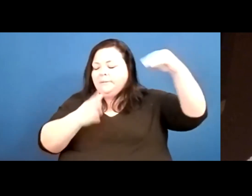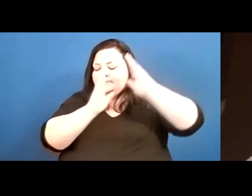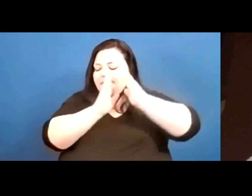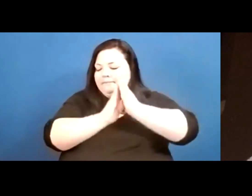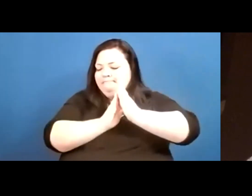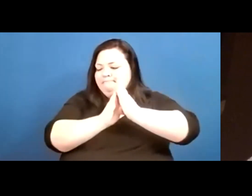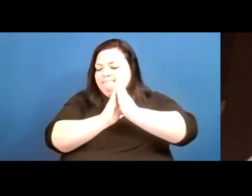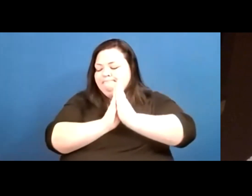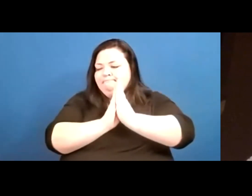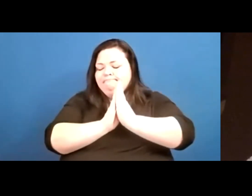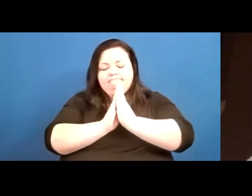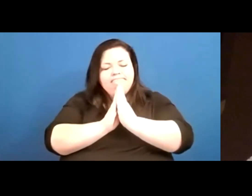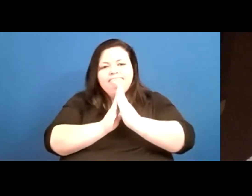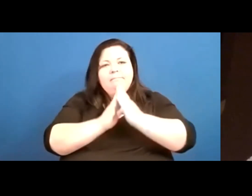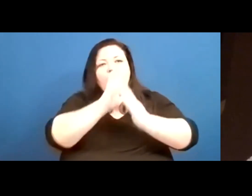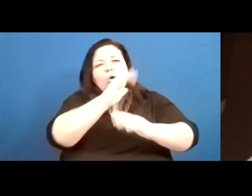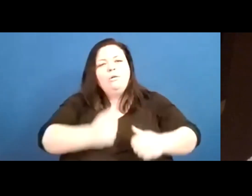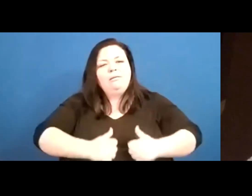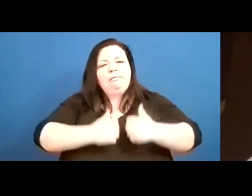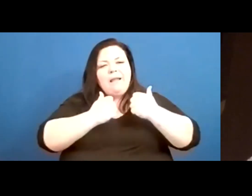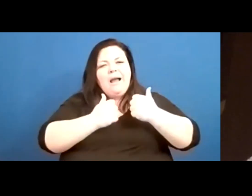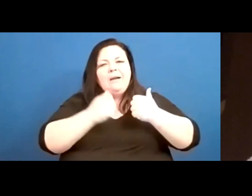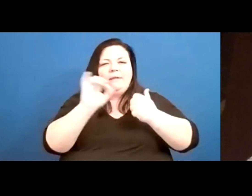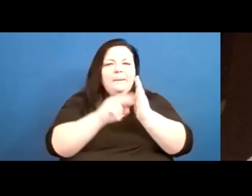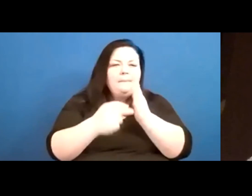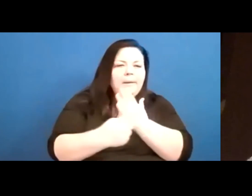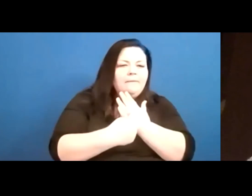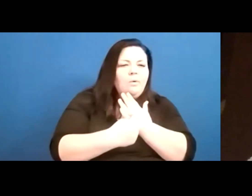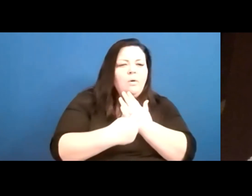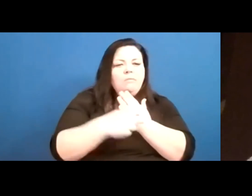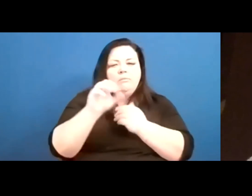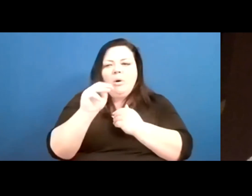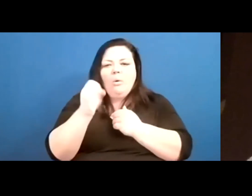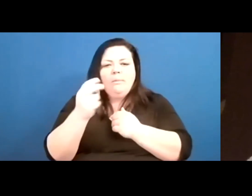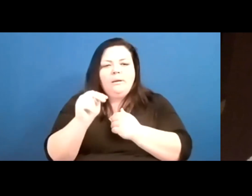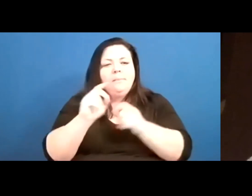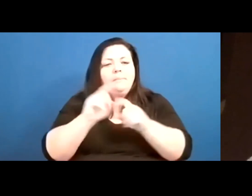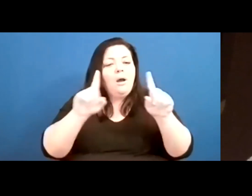I had traveled through her life/ as a metaphor/ and an omen,/ but only when I was dead/